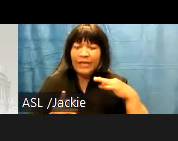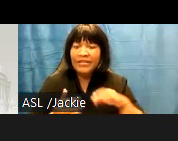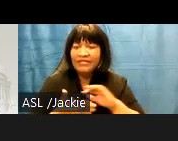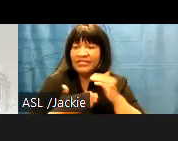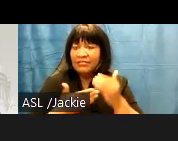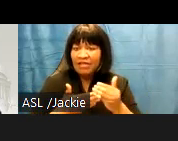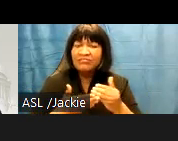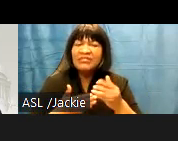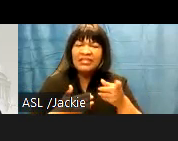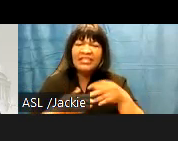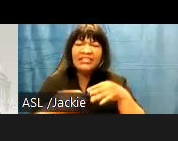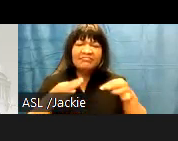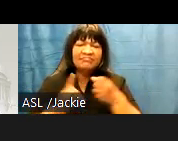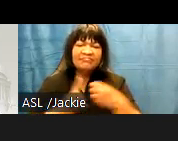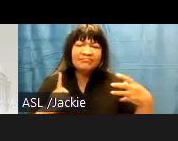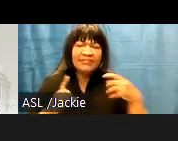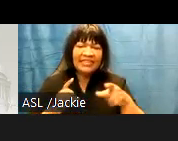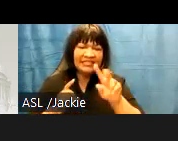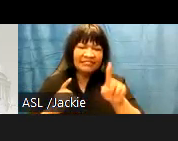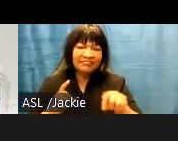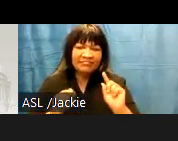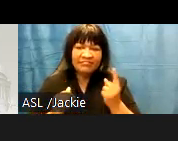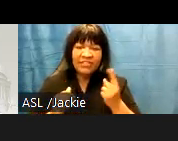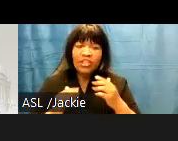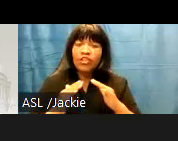Let's process this. A community member participates